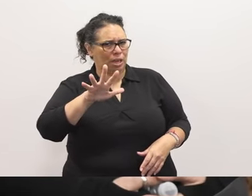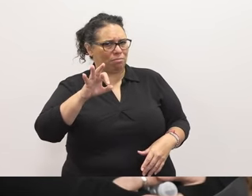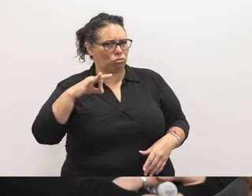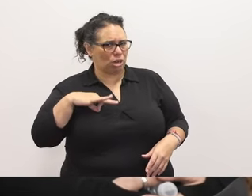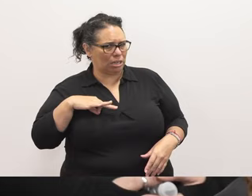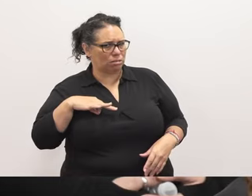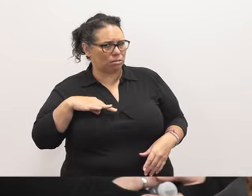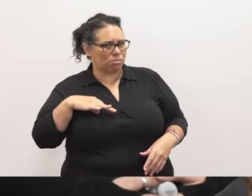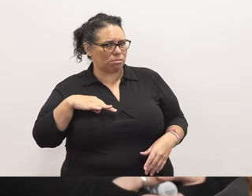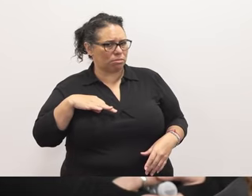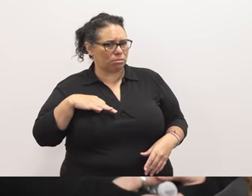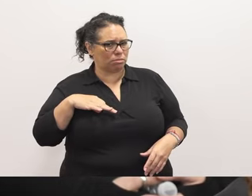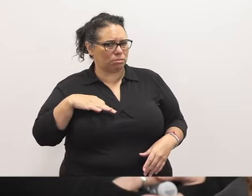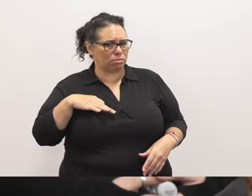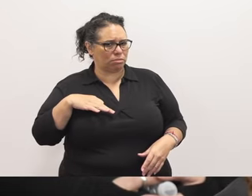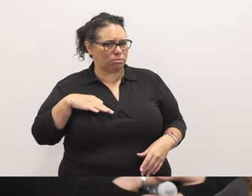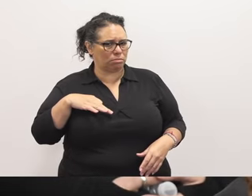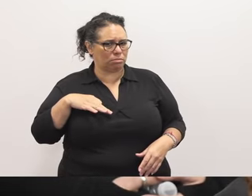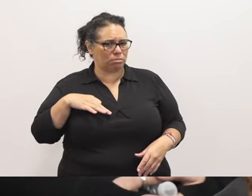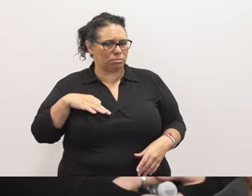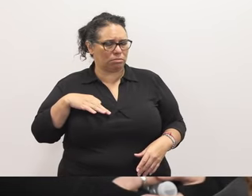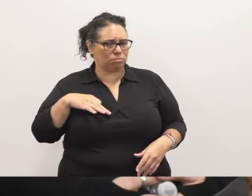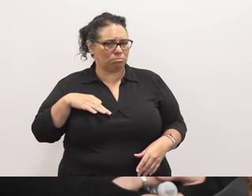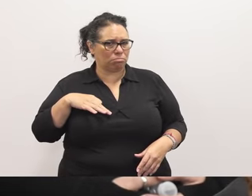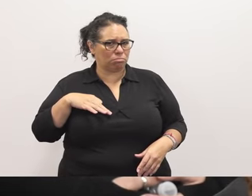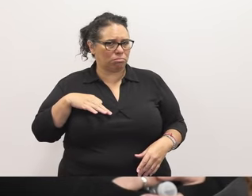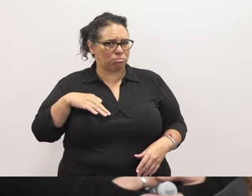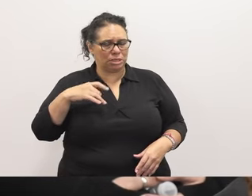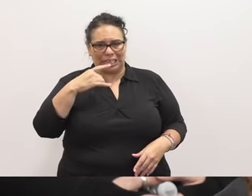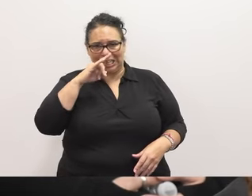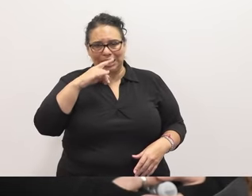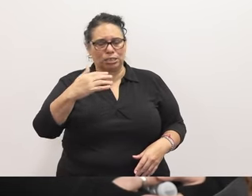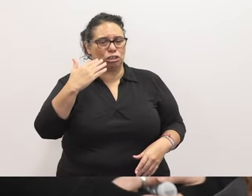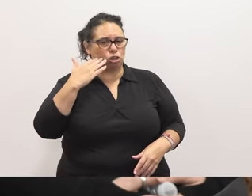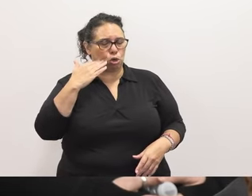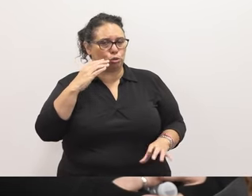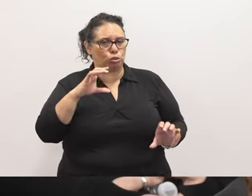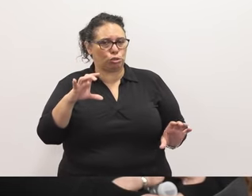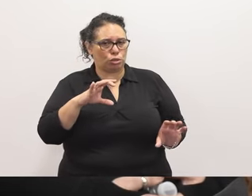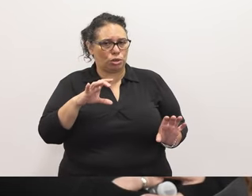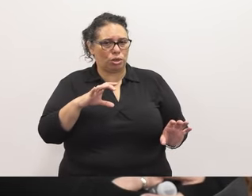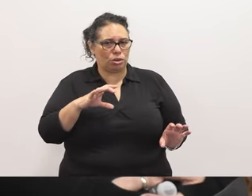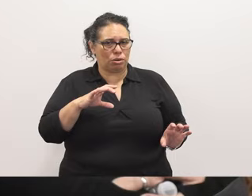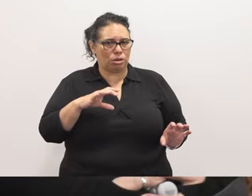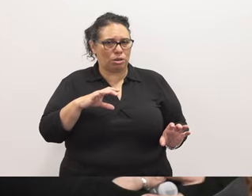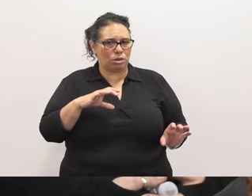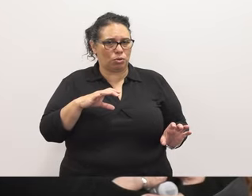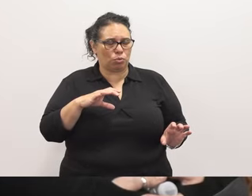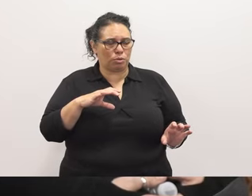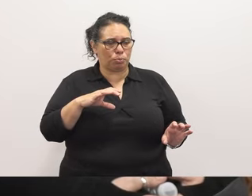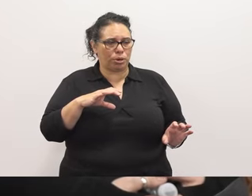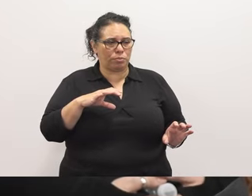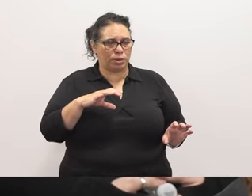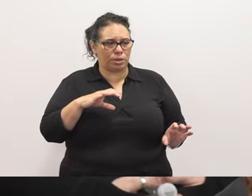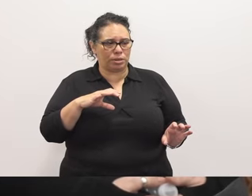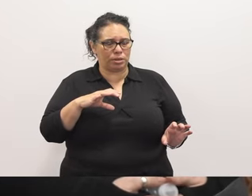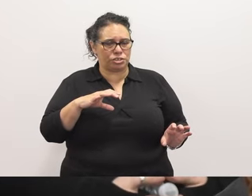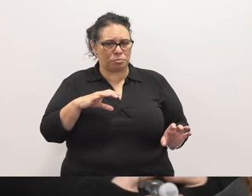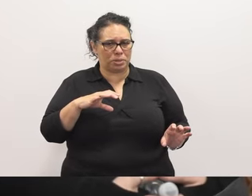just to do just enough. And maybe with that extra support during the day would get to that A, B, C level.